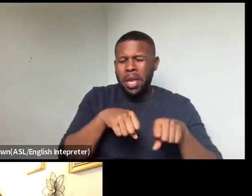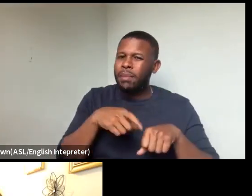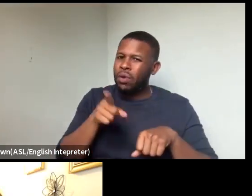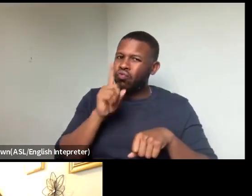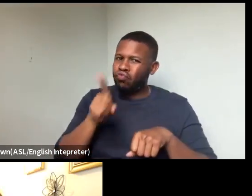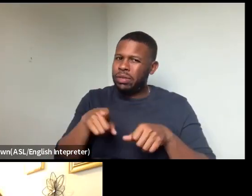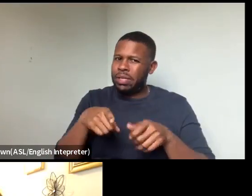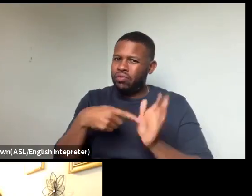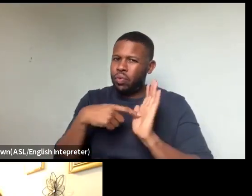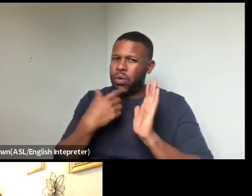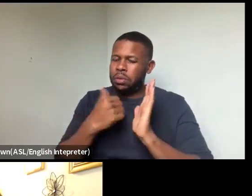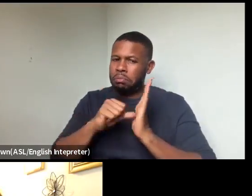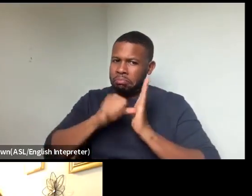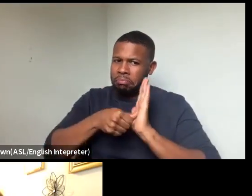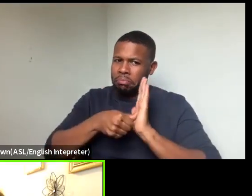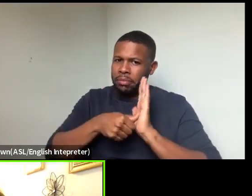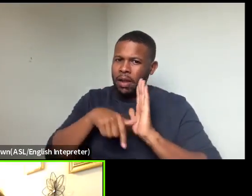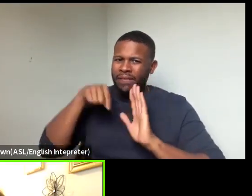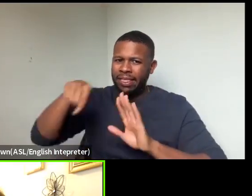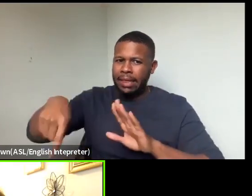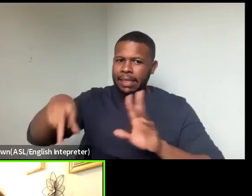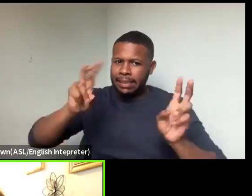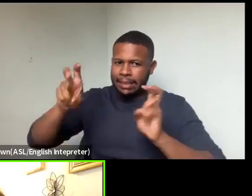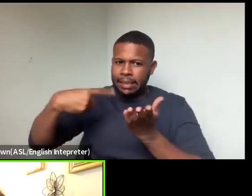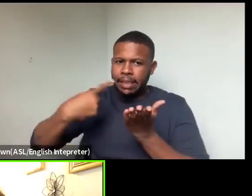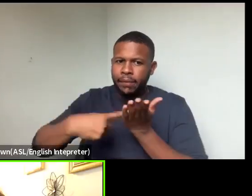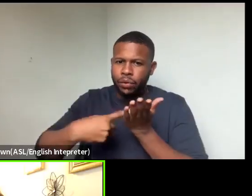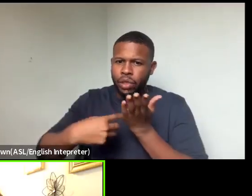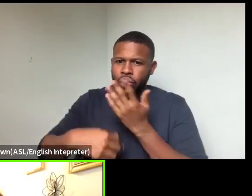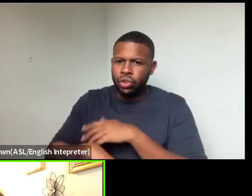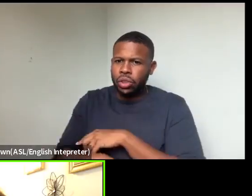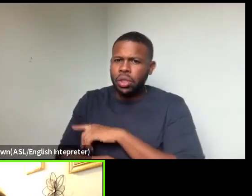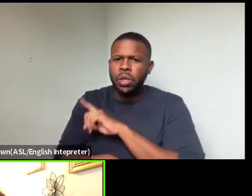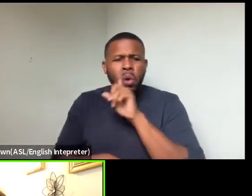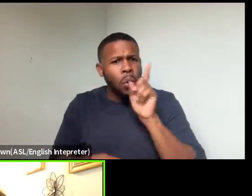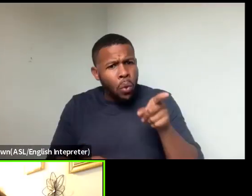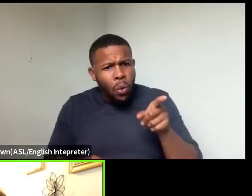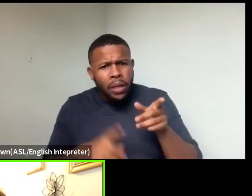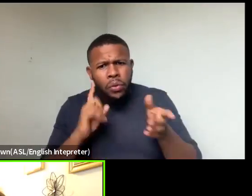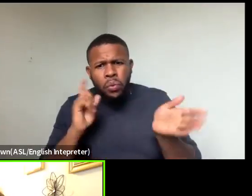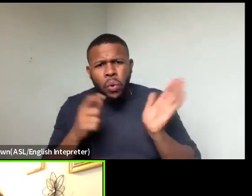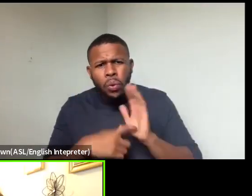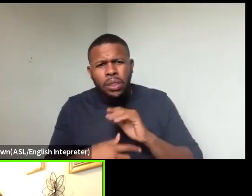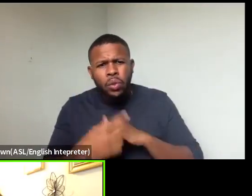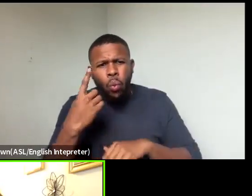They have really found a way to make things accessible for folks and keep privacy in mind.